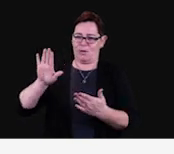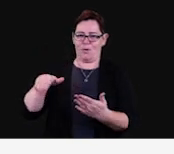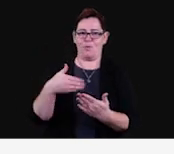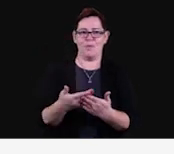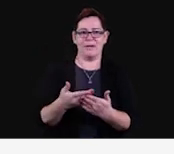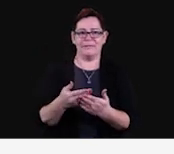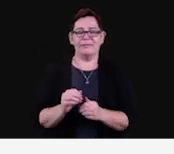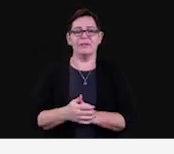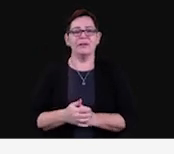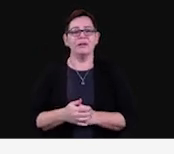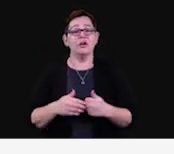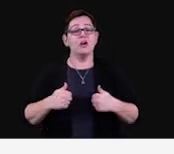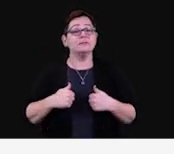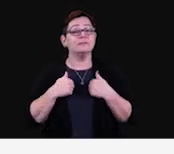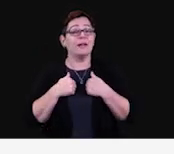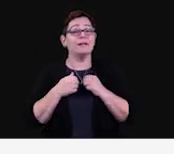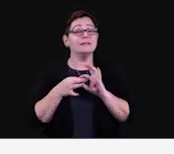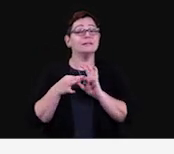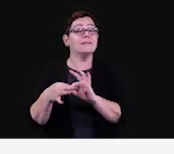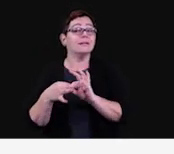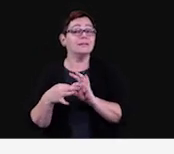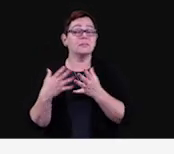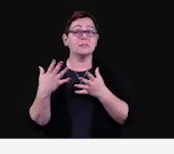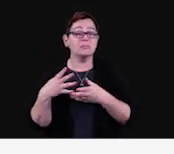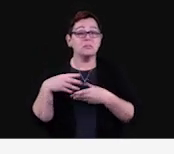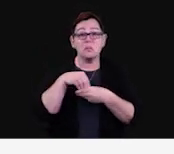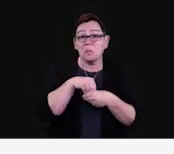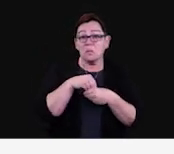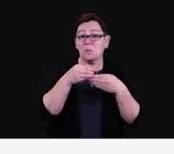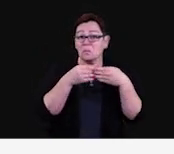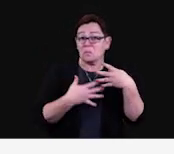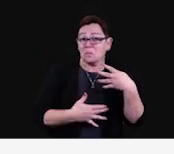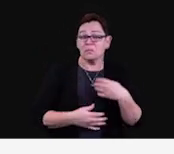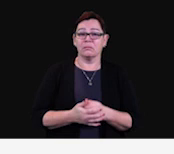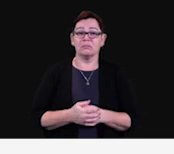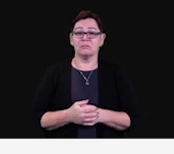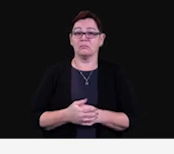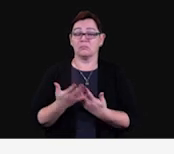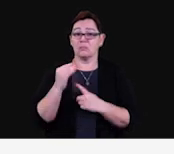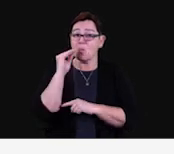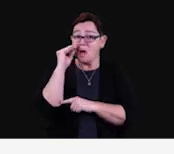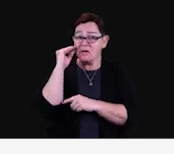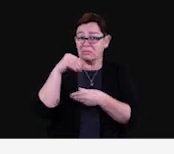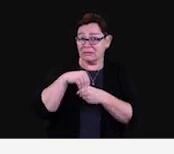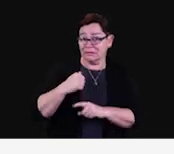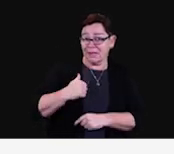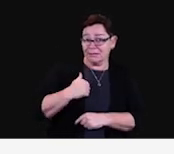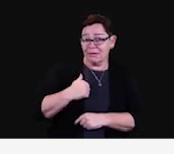a home in Canada, for instance if you own or rent a home in Canada for personal use;